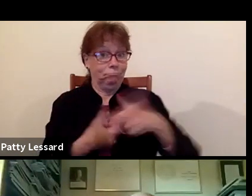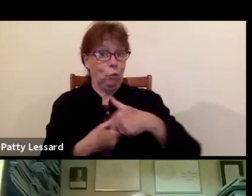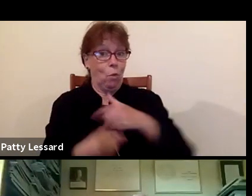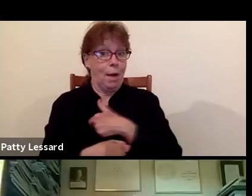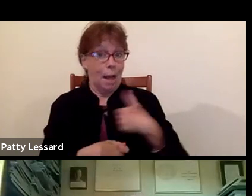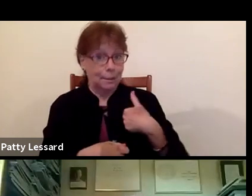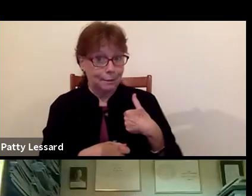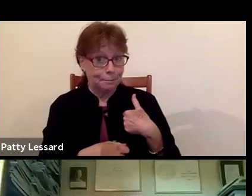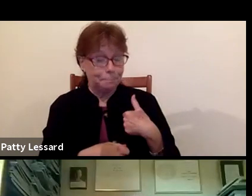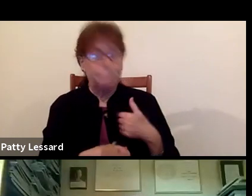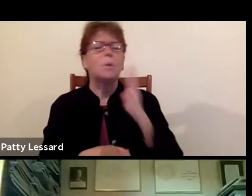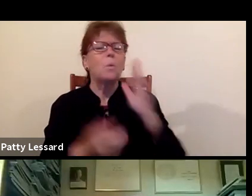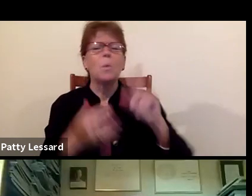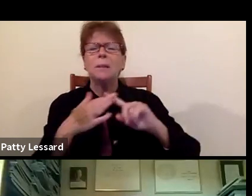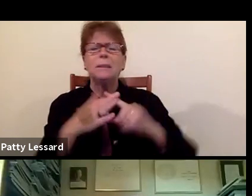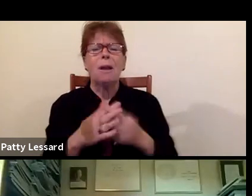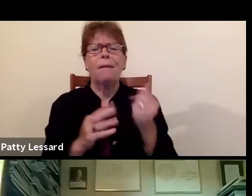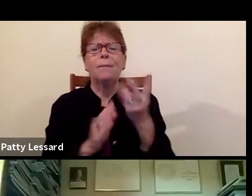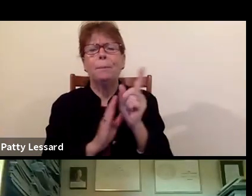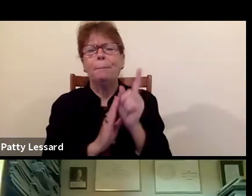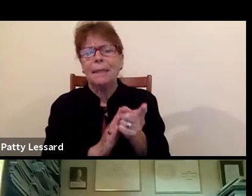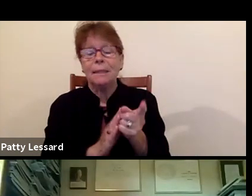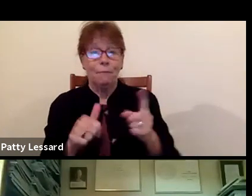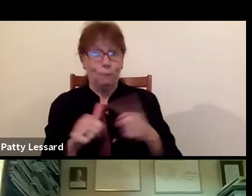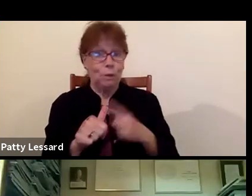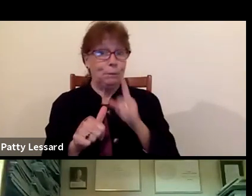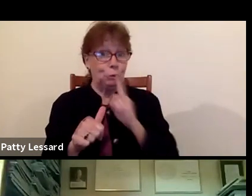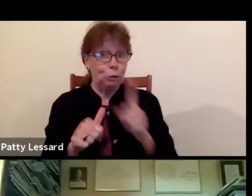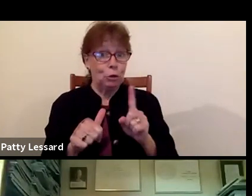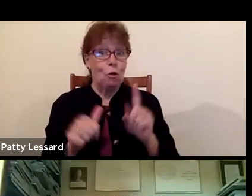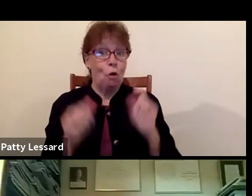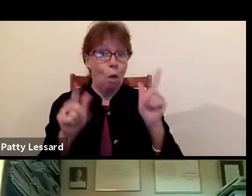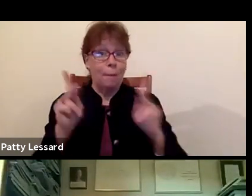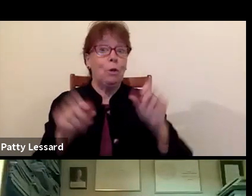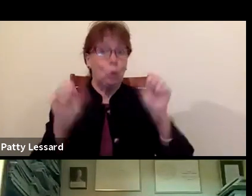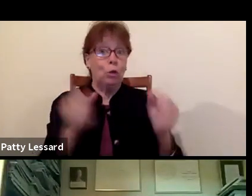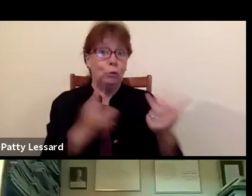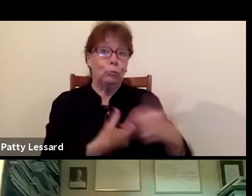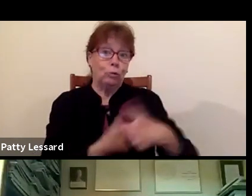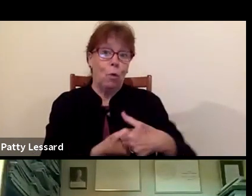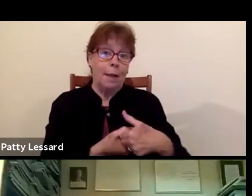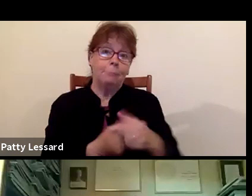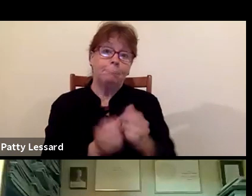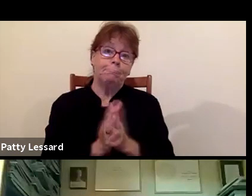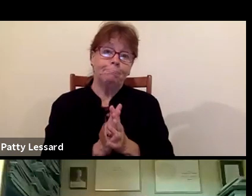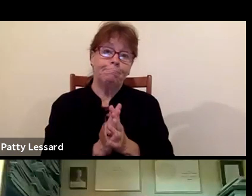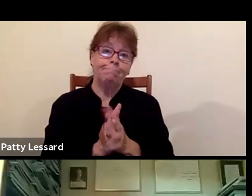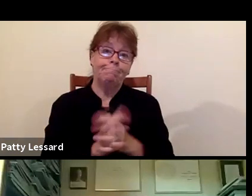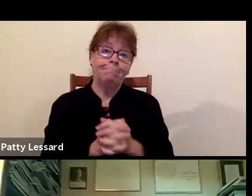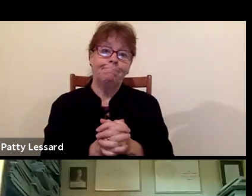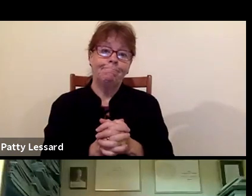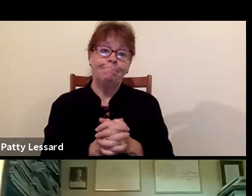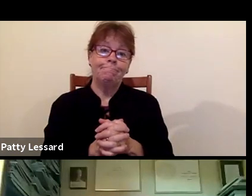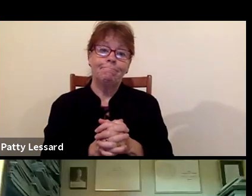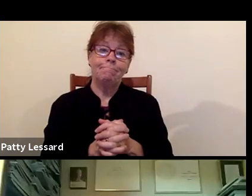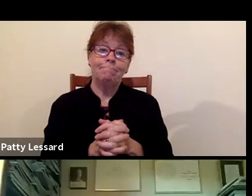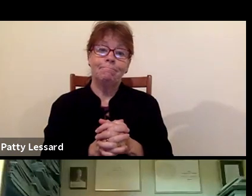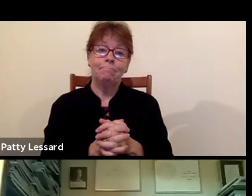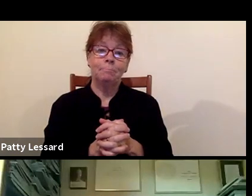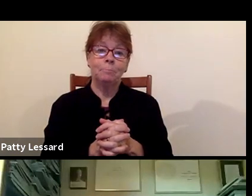that, maybe Steve? ≫ Nancy: We're certainly